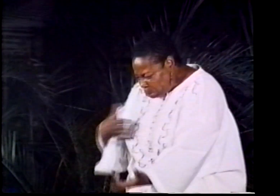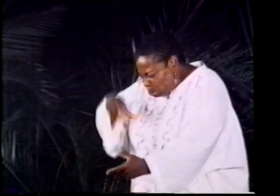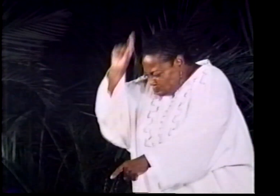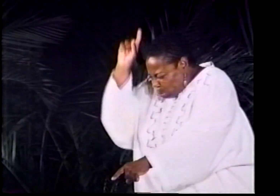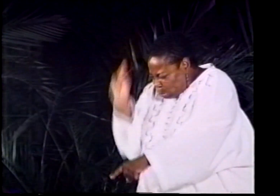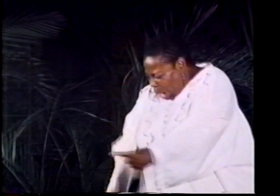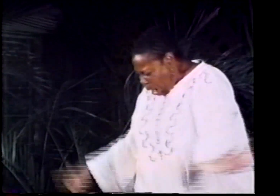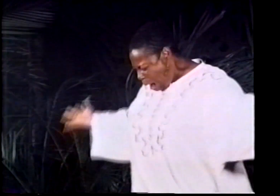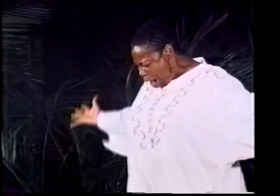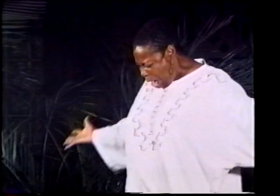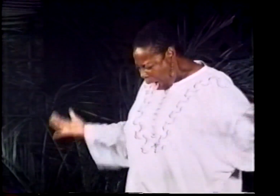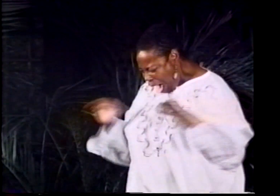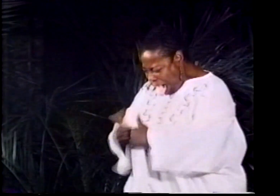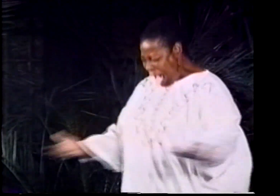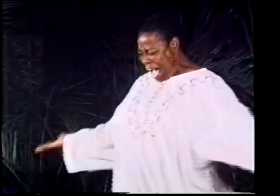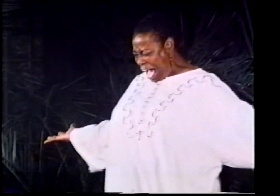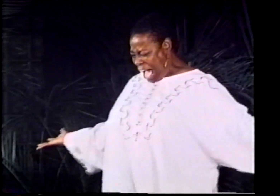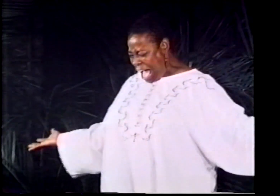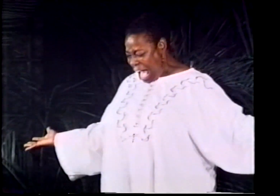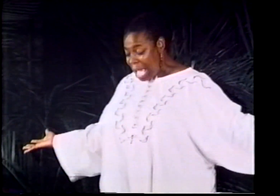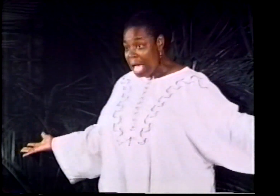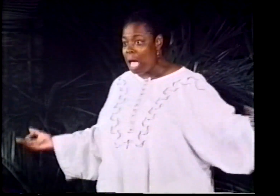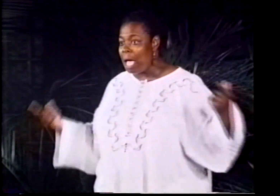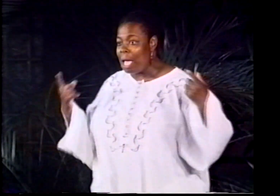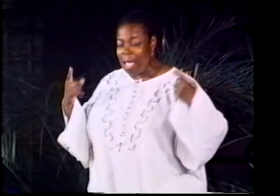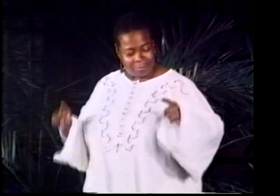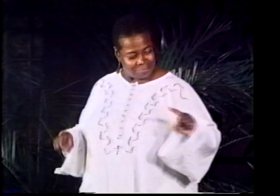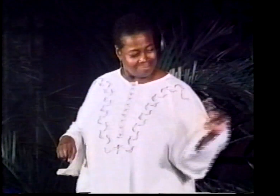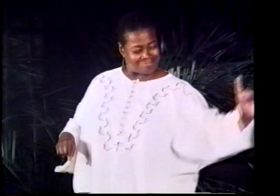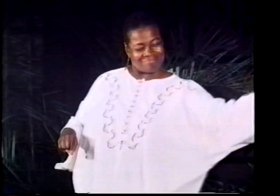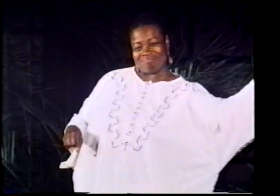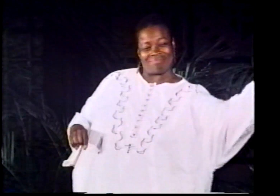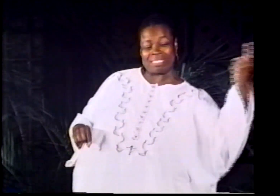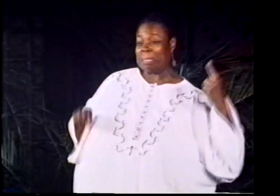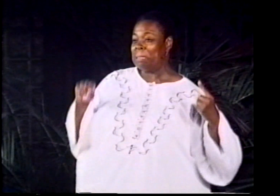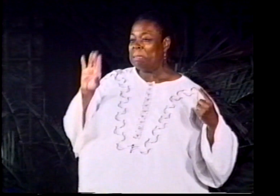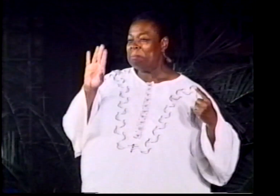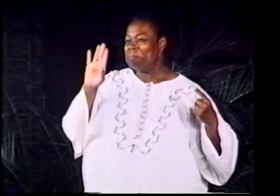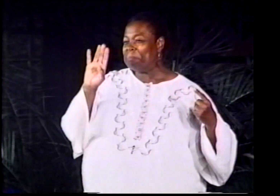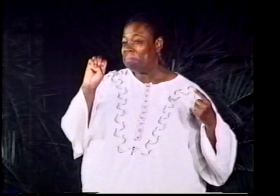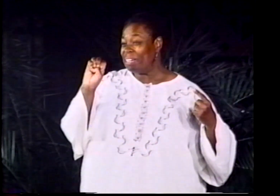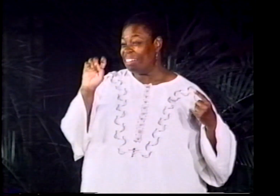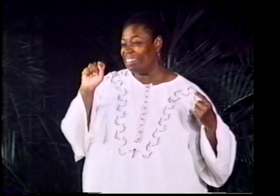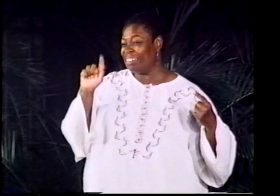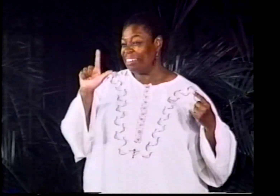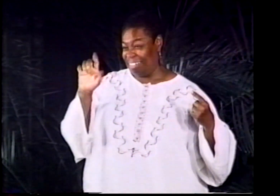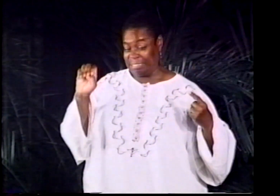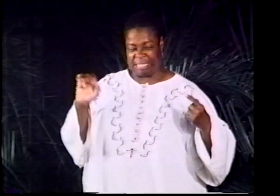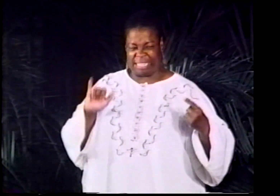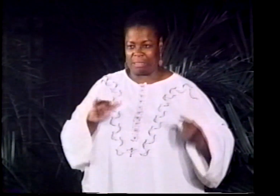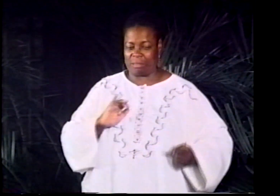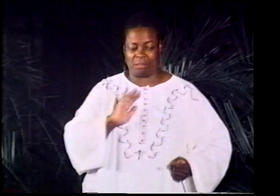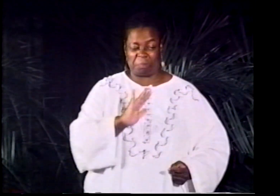This is the best thing that ever happened in my life but I can’t move it when all